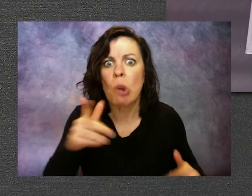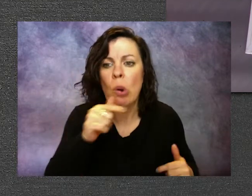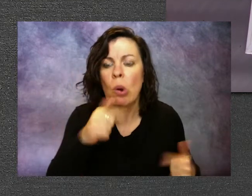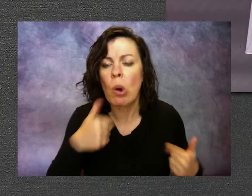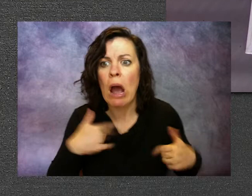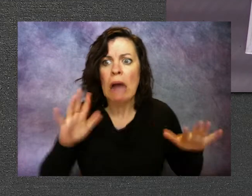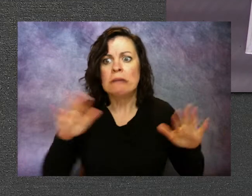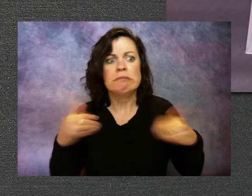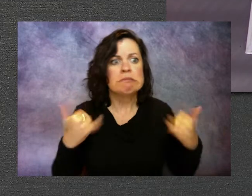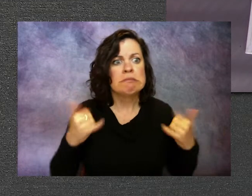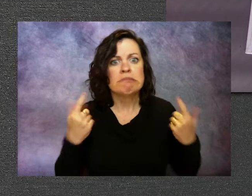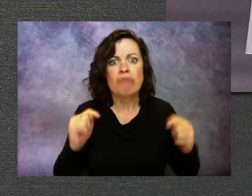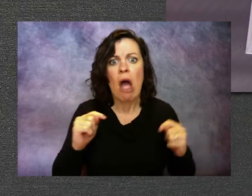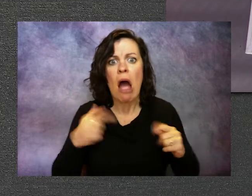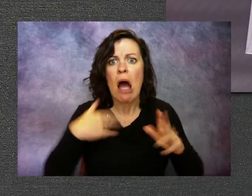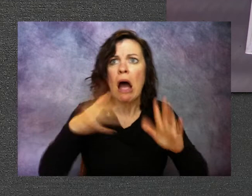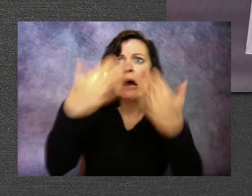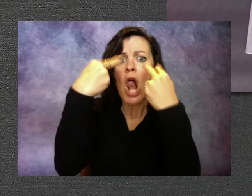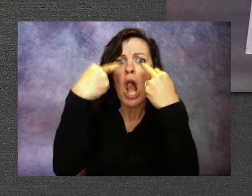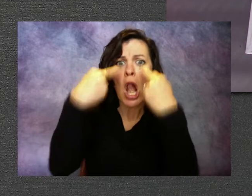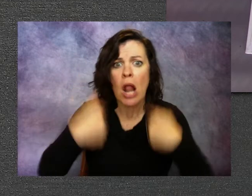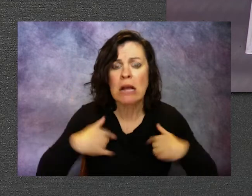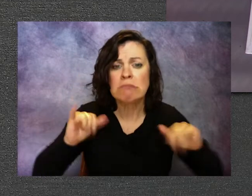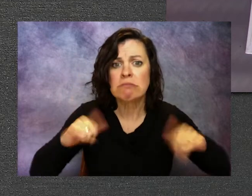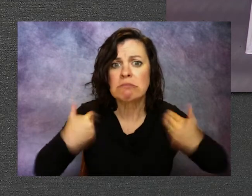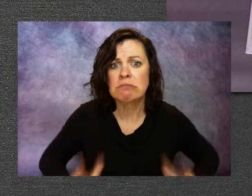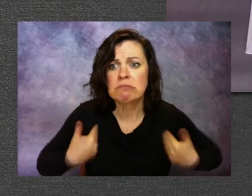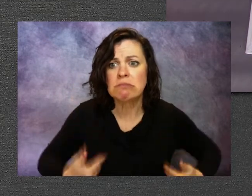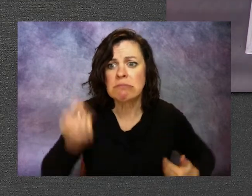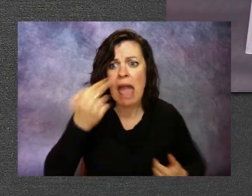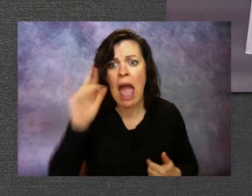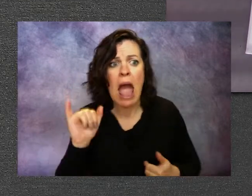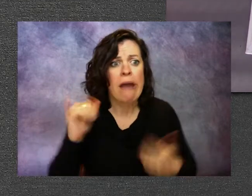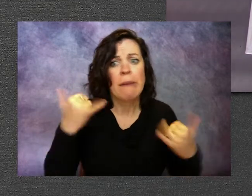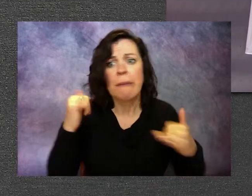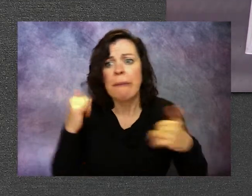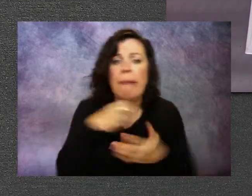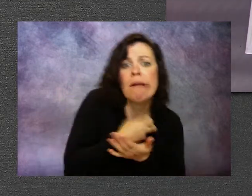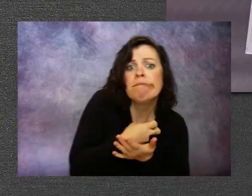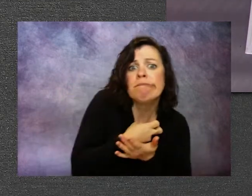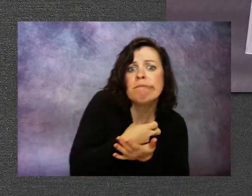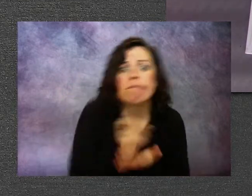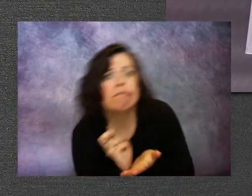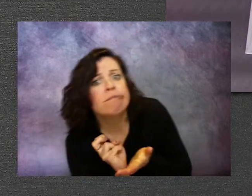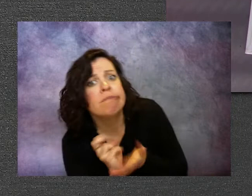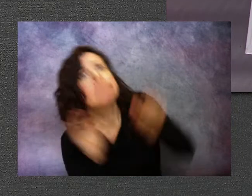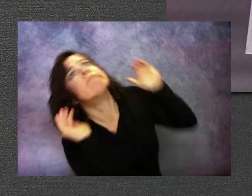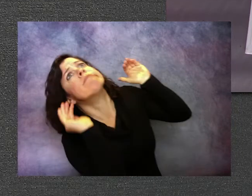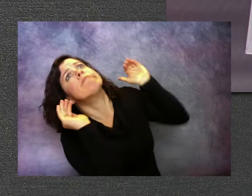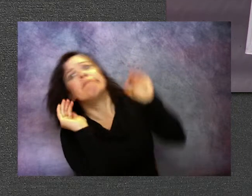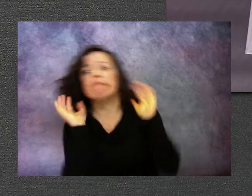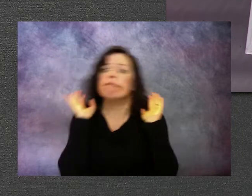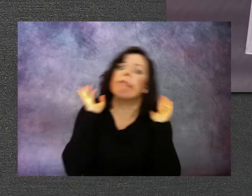He flip-flopped and he flop-flipped. He rolled over and played dead. He danced and he sang.